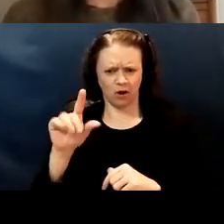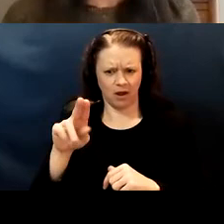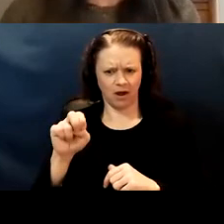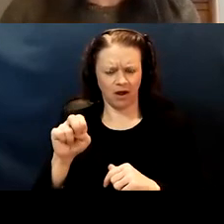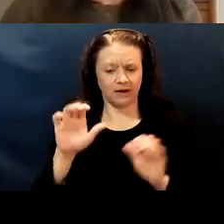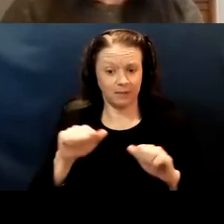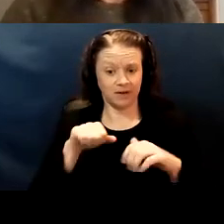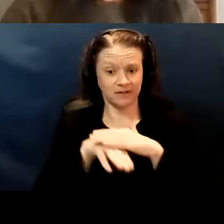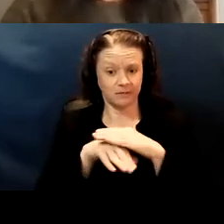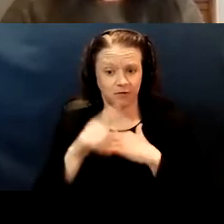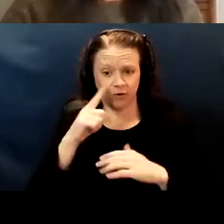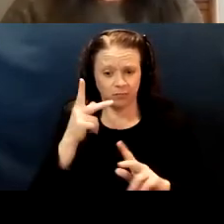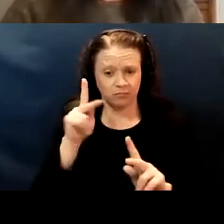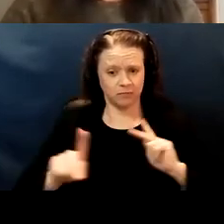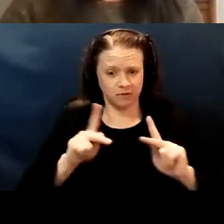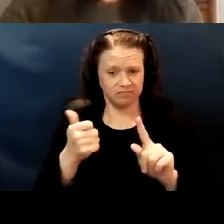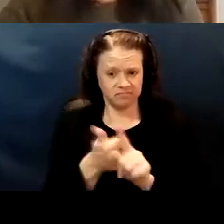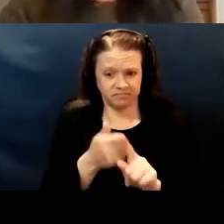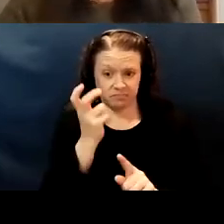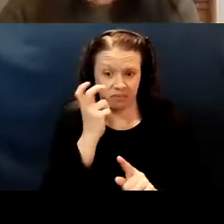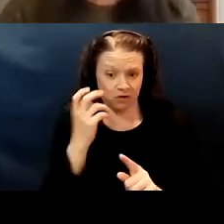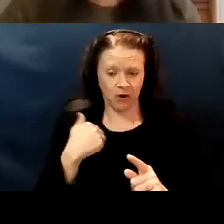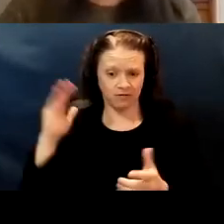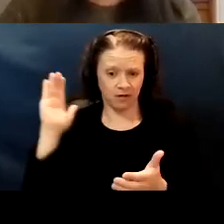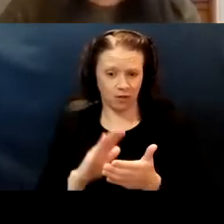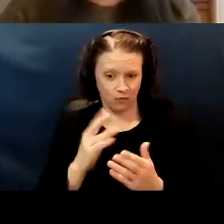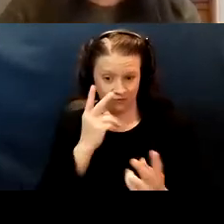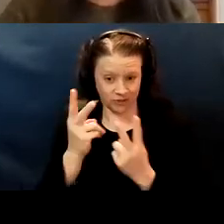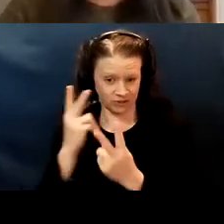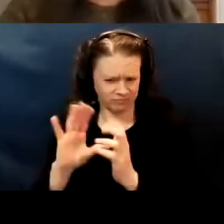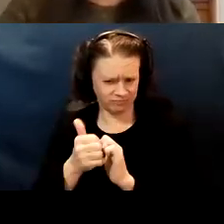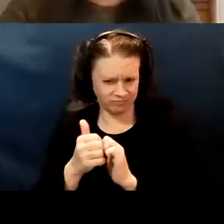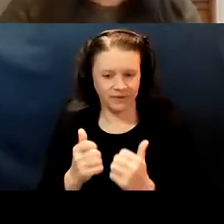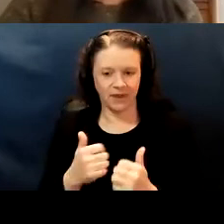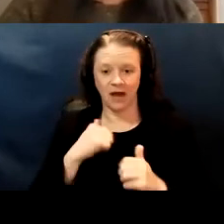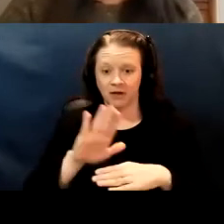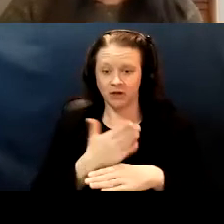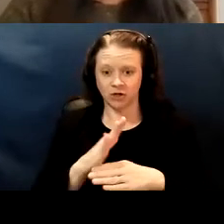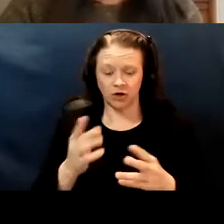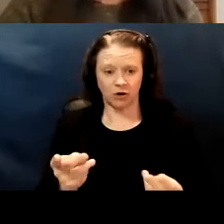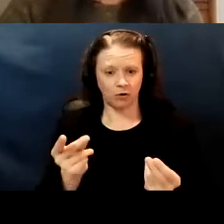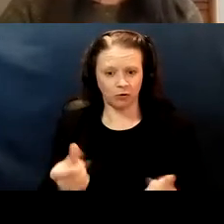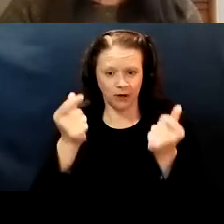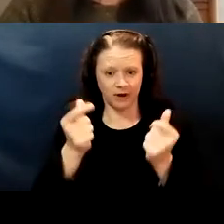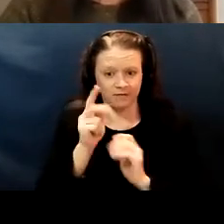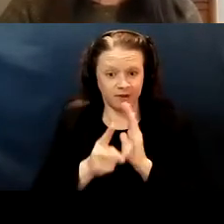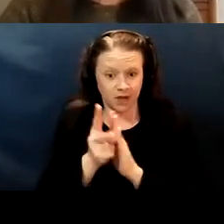vision. I'm going to share a quick video with you. It's -- does